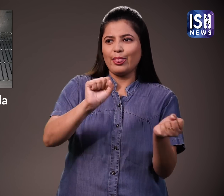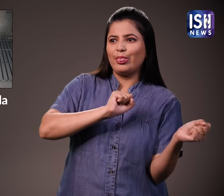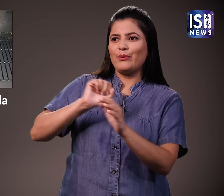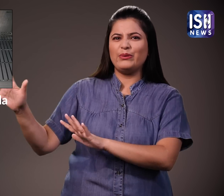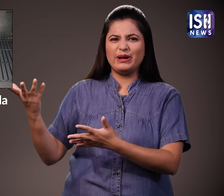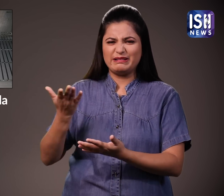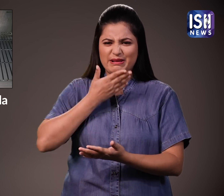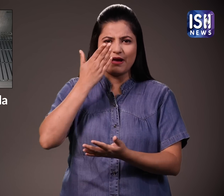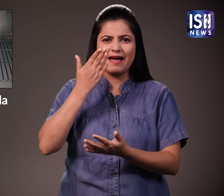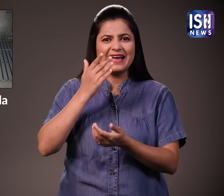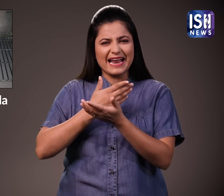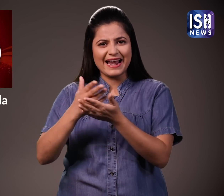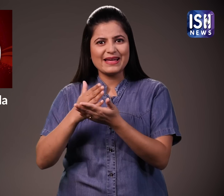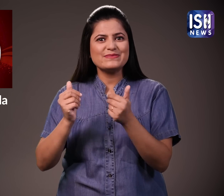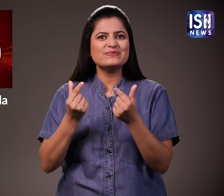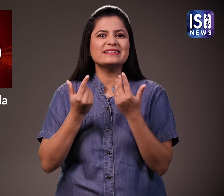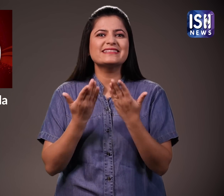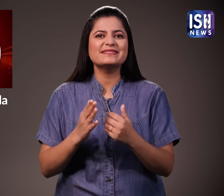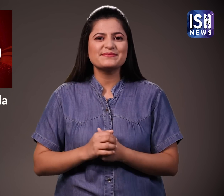Instead of throwing it away, just clean it with coke!